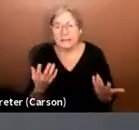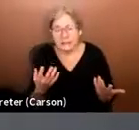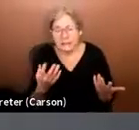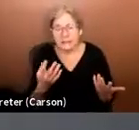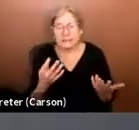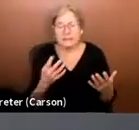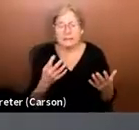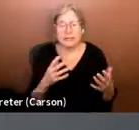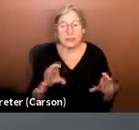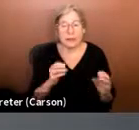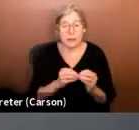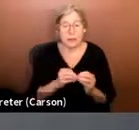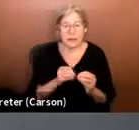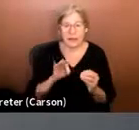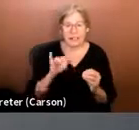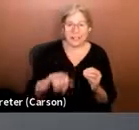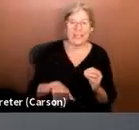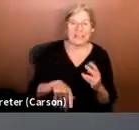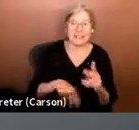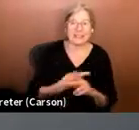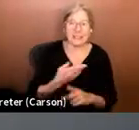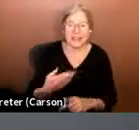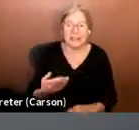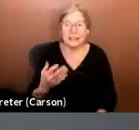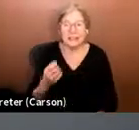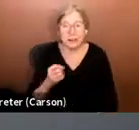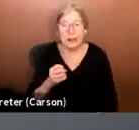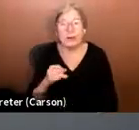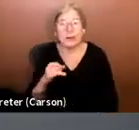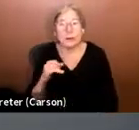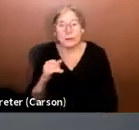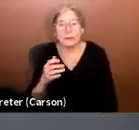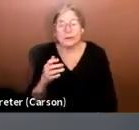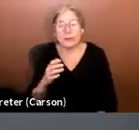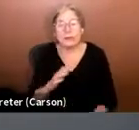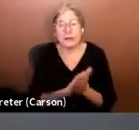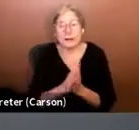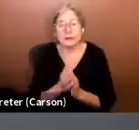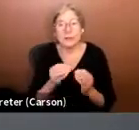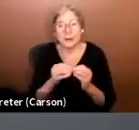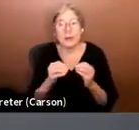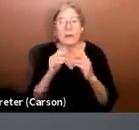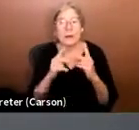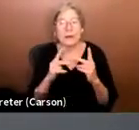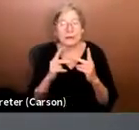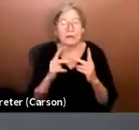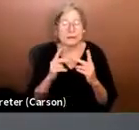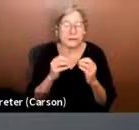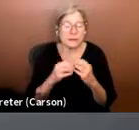to the point that there is a large audience for comics for blind